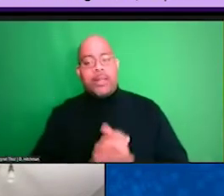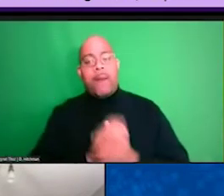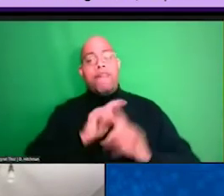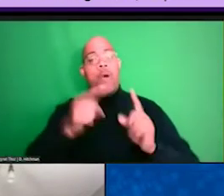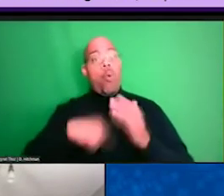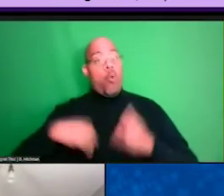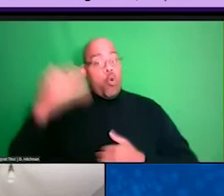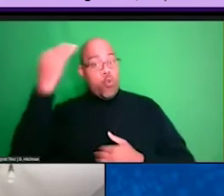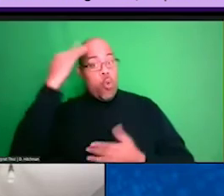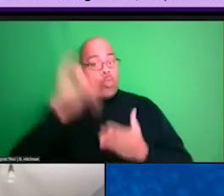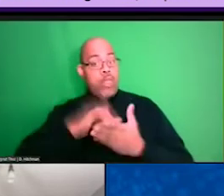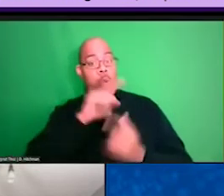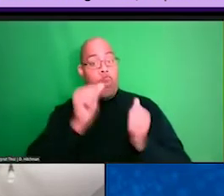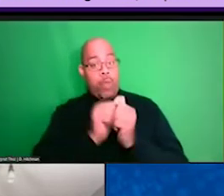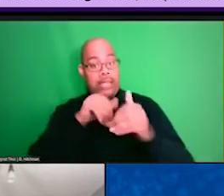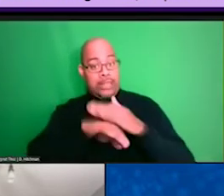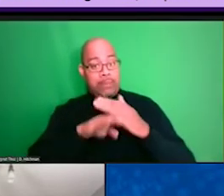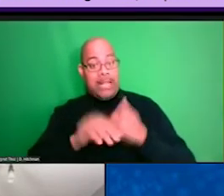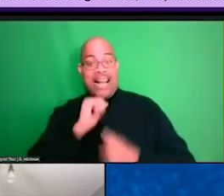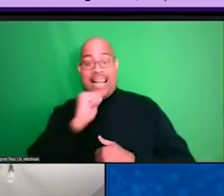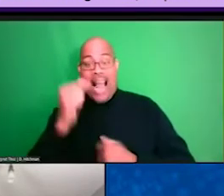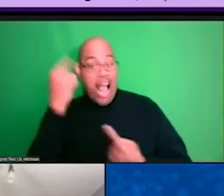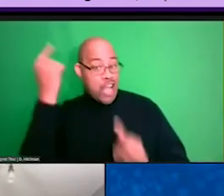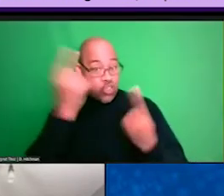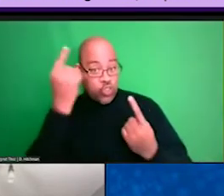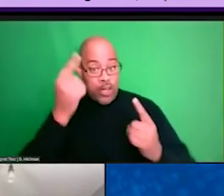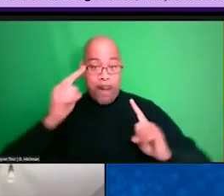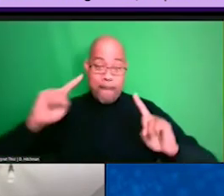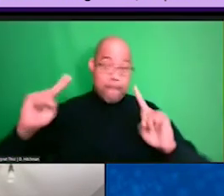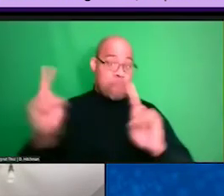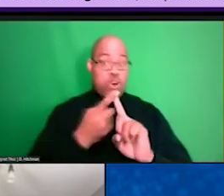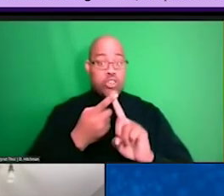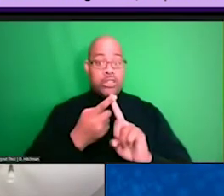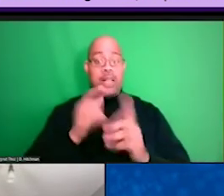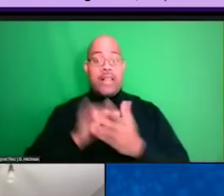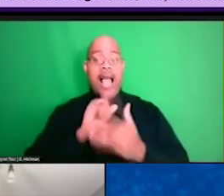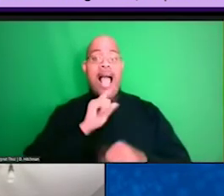when accessibility is not considered at the forefront, it will actually have the opposite